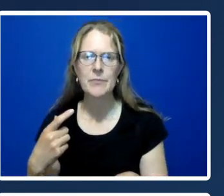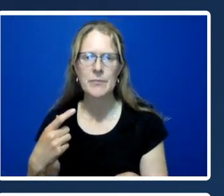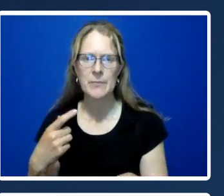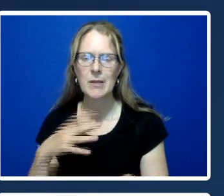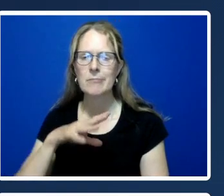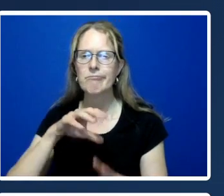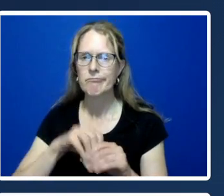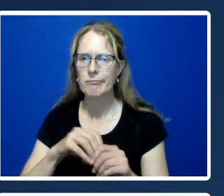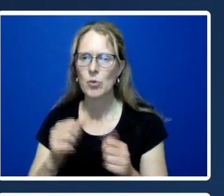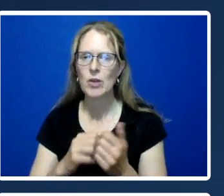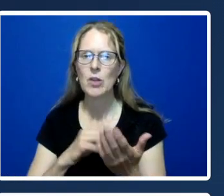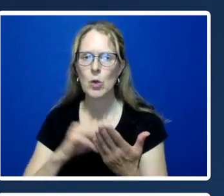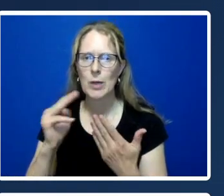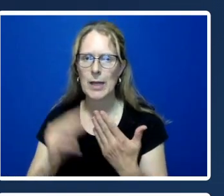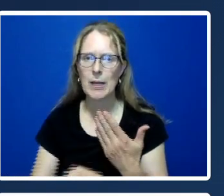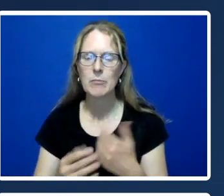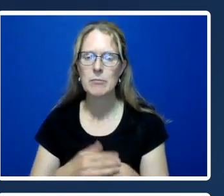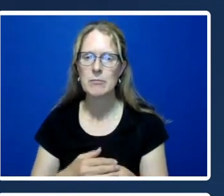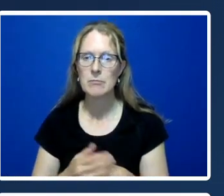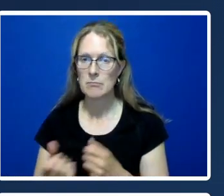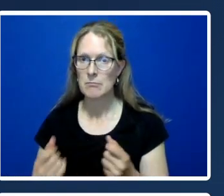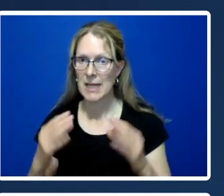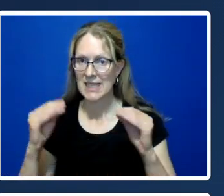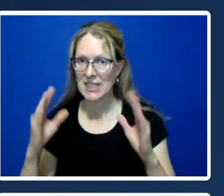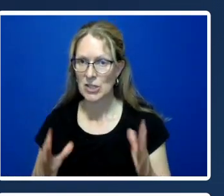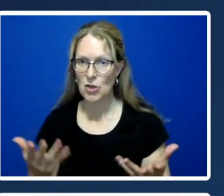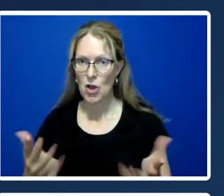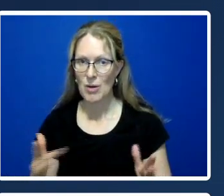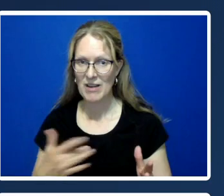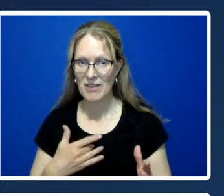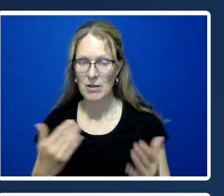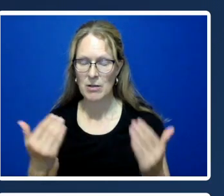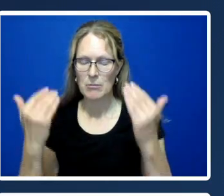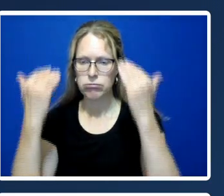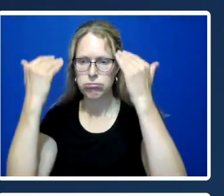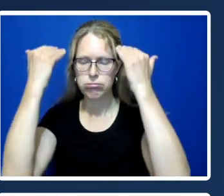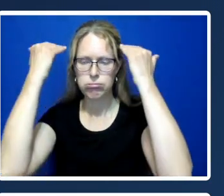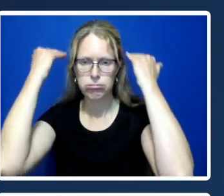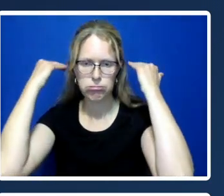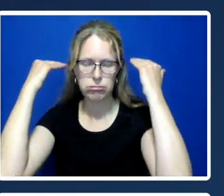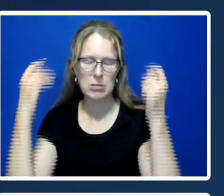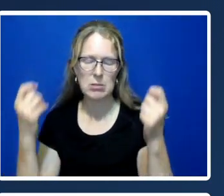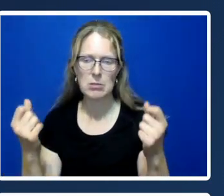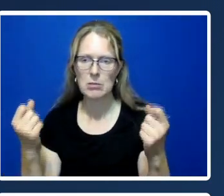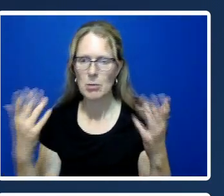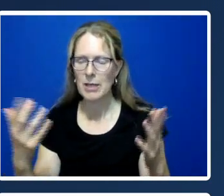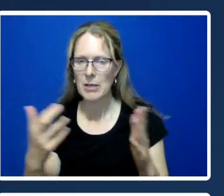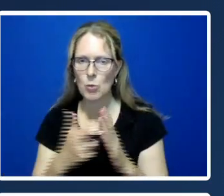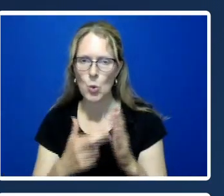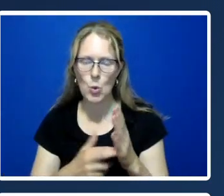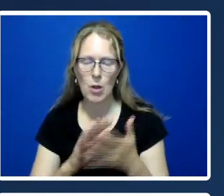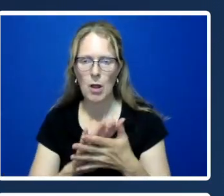many teachers are overwhelmed with all kinds of mandates and standards that they're working